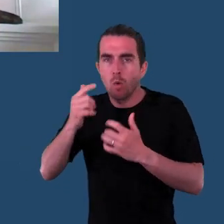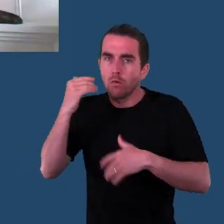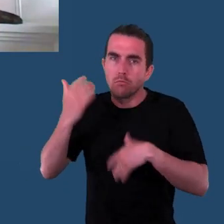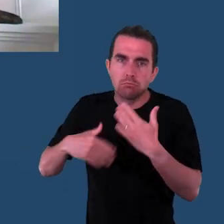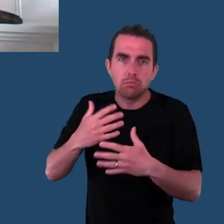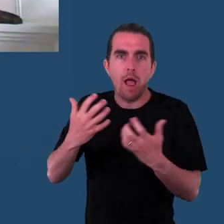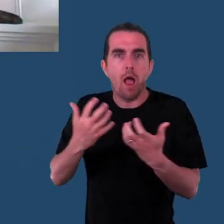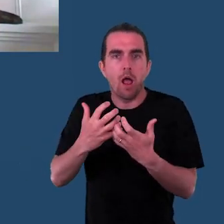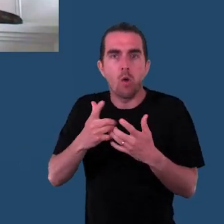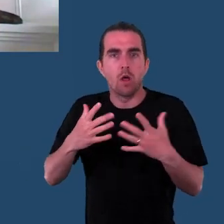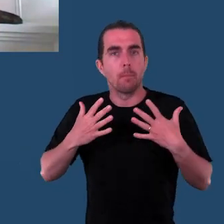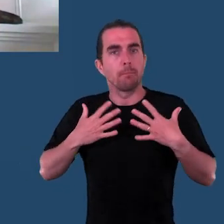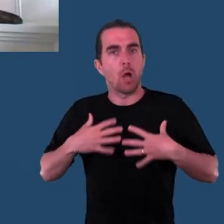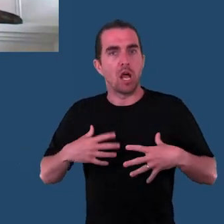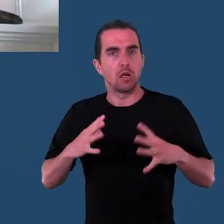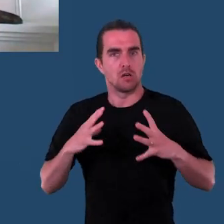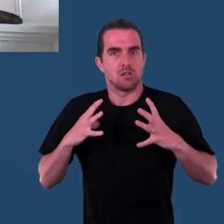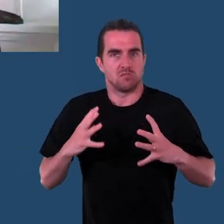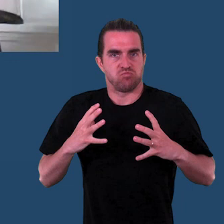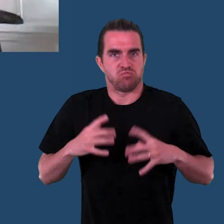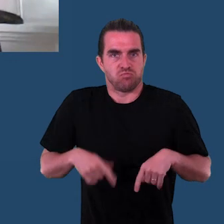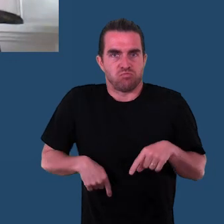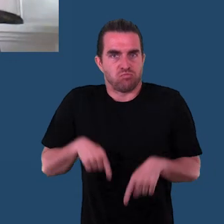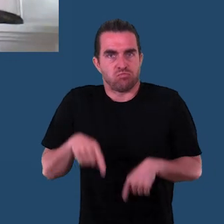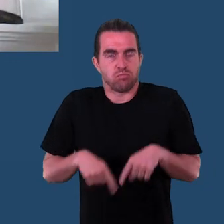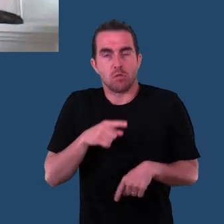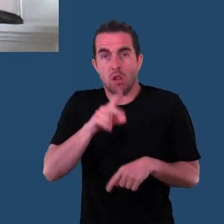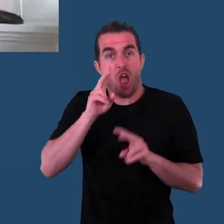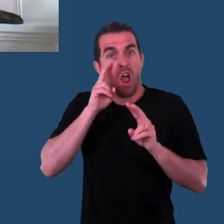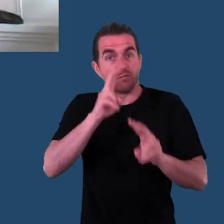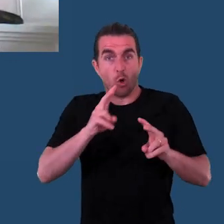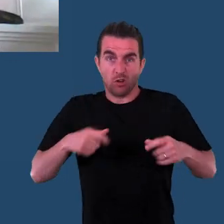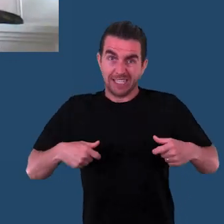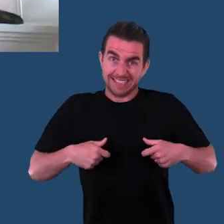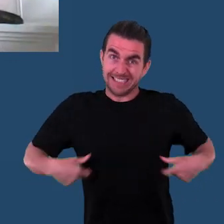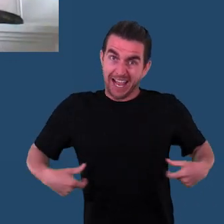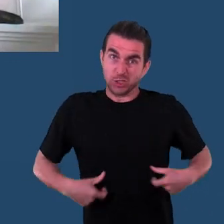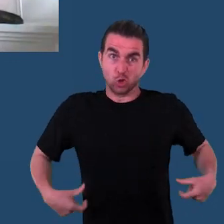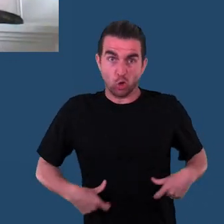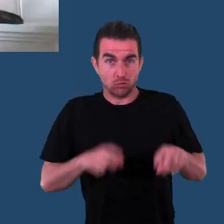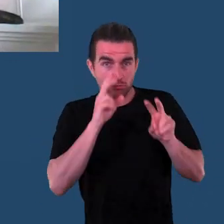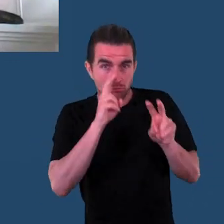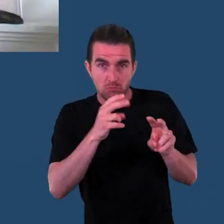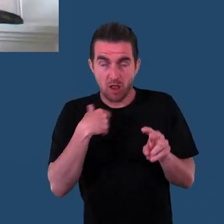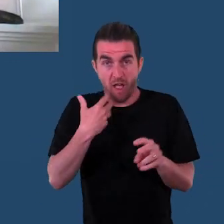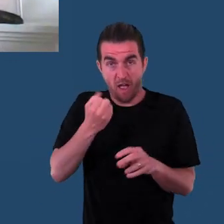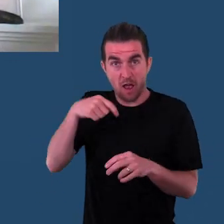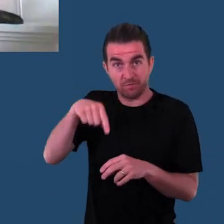the way that they hold their legs underneath their body. Now, if you look at a dinosaur skeleton, and I've got some product placement here